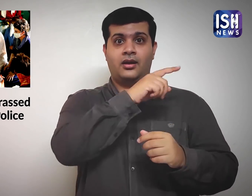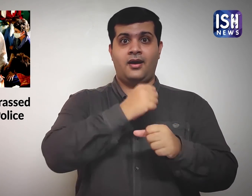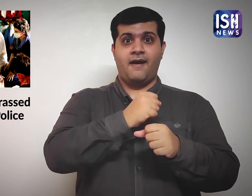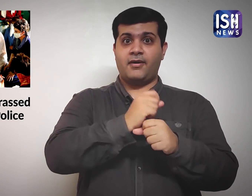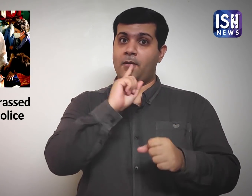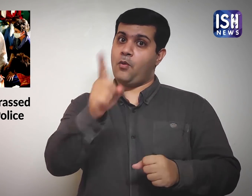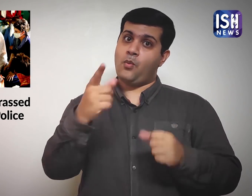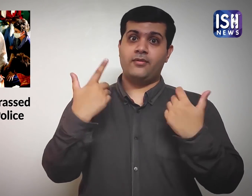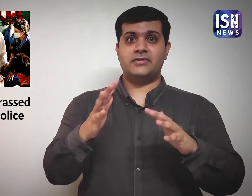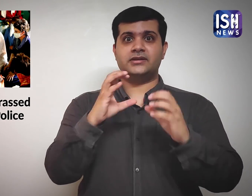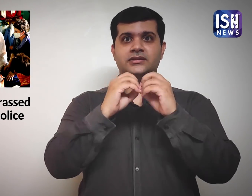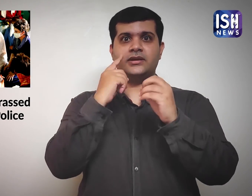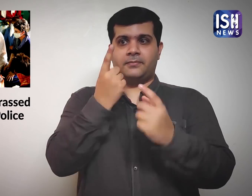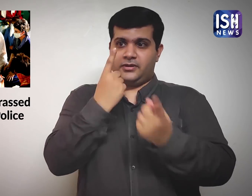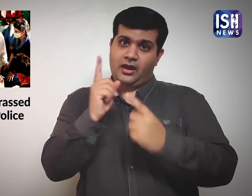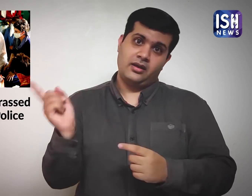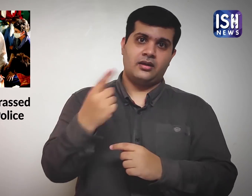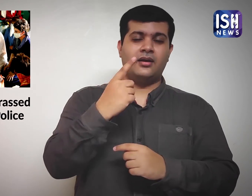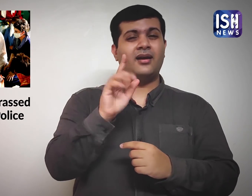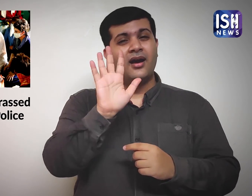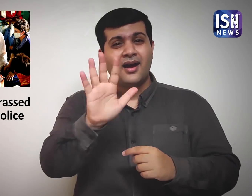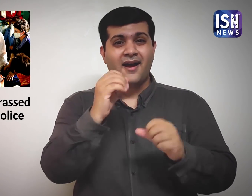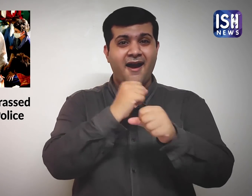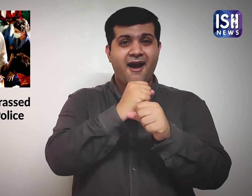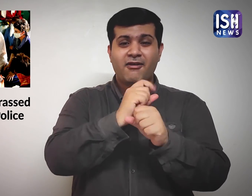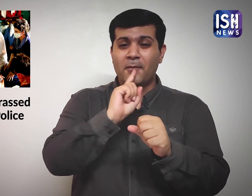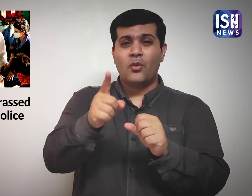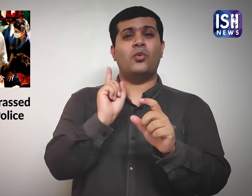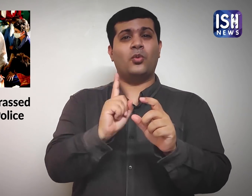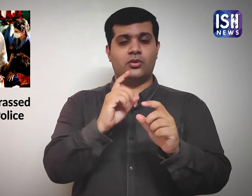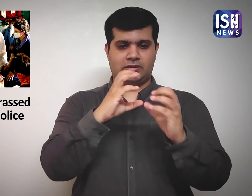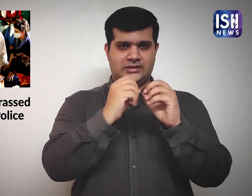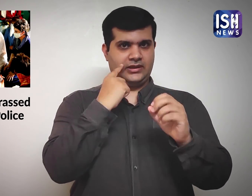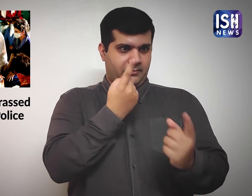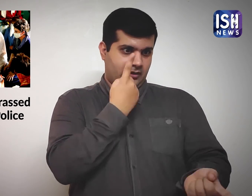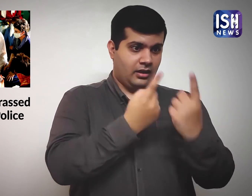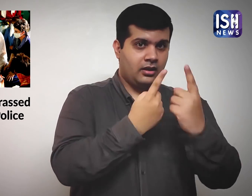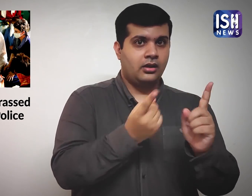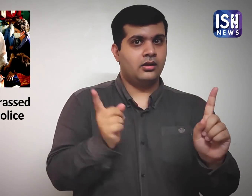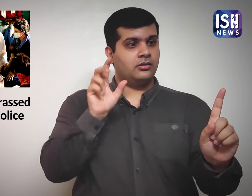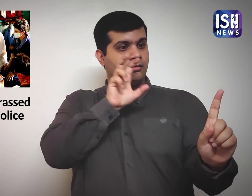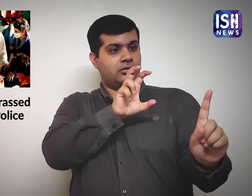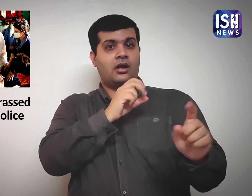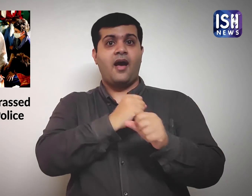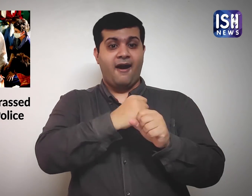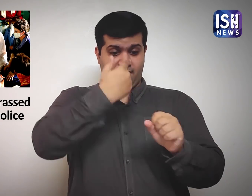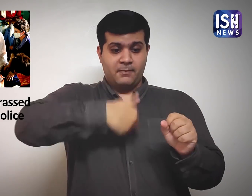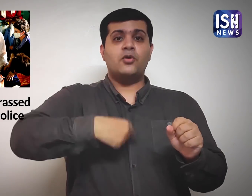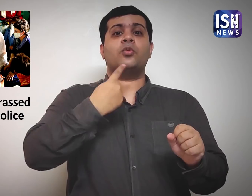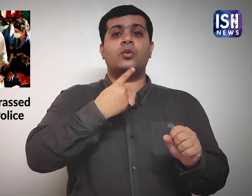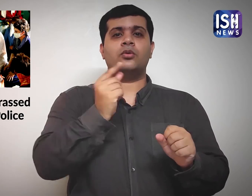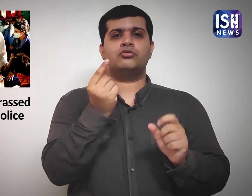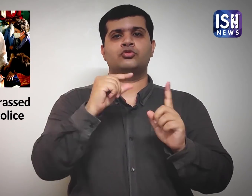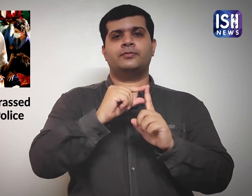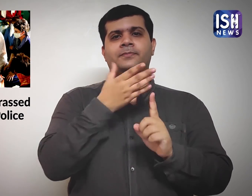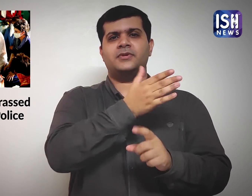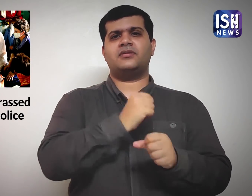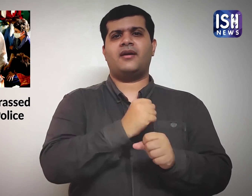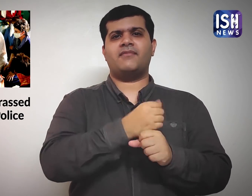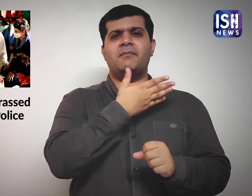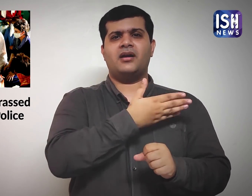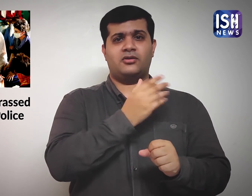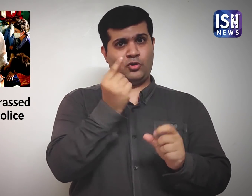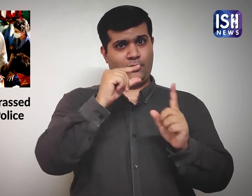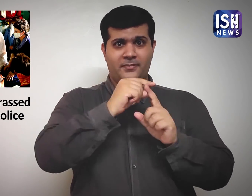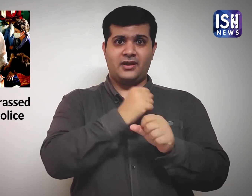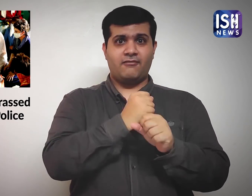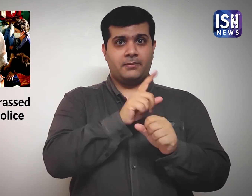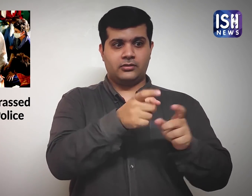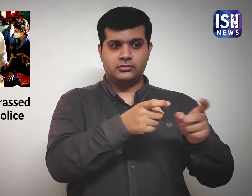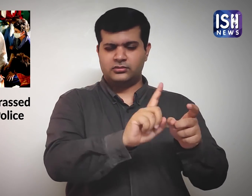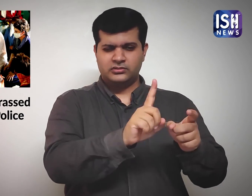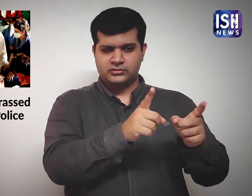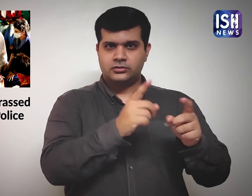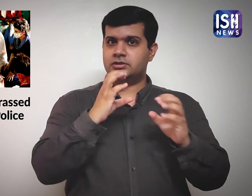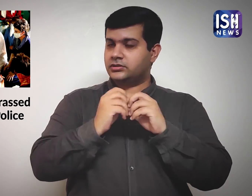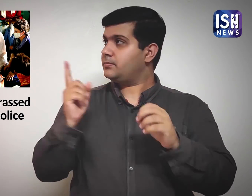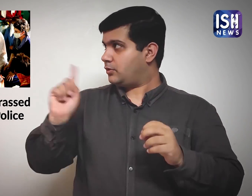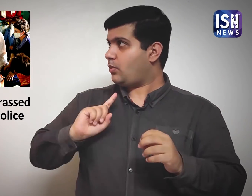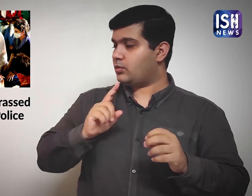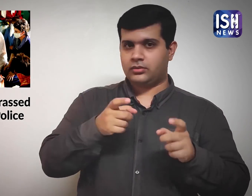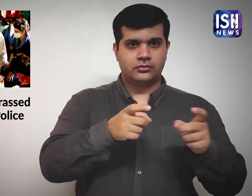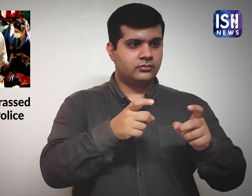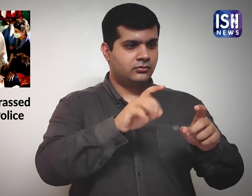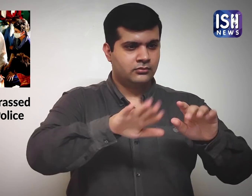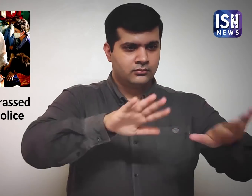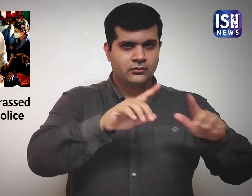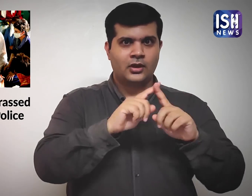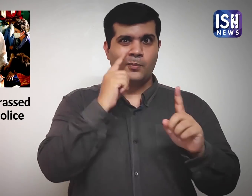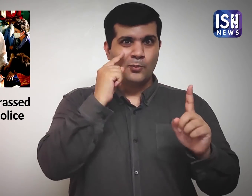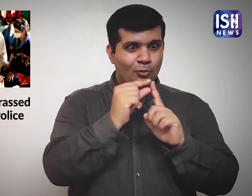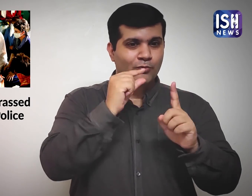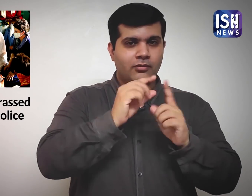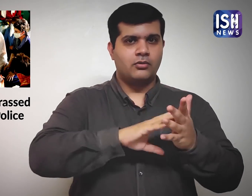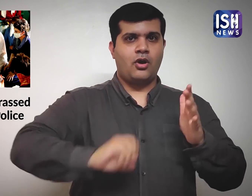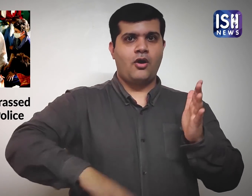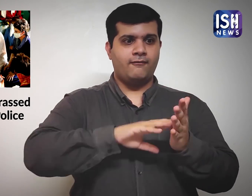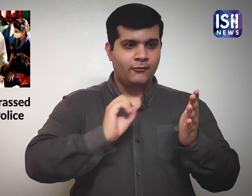The CBI inquiry has been ordered by the UP Government that is making the CBI coverup the story,